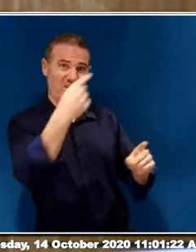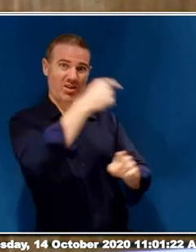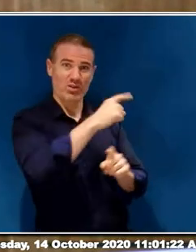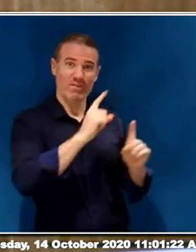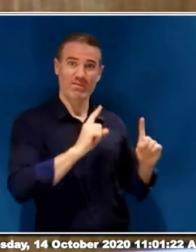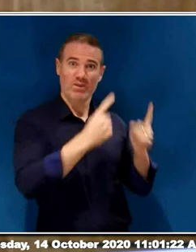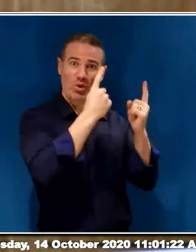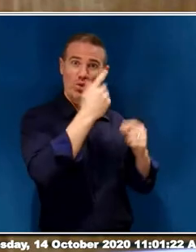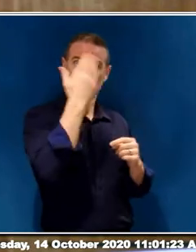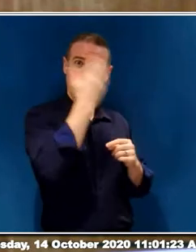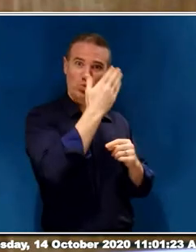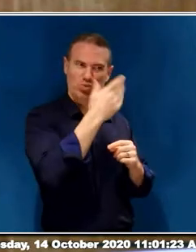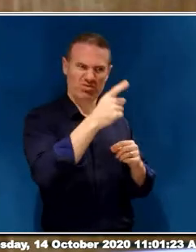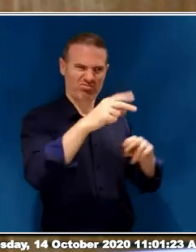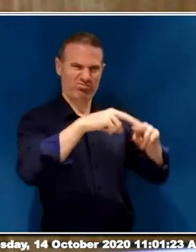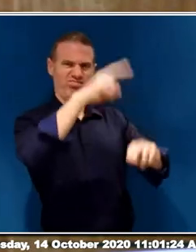Yes. That was really concerning.